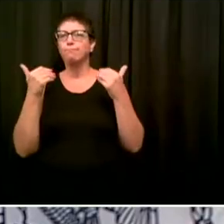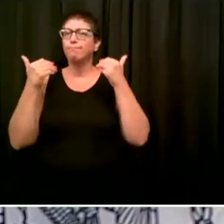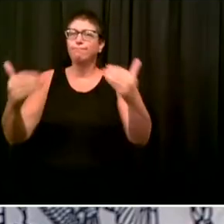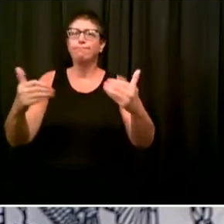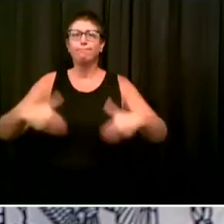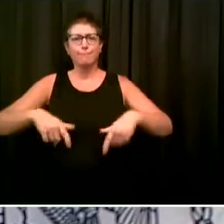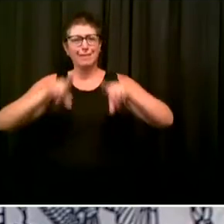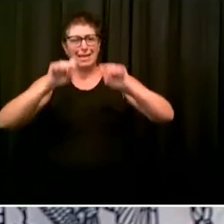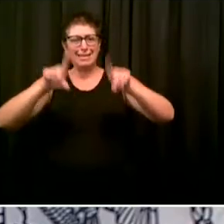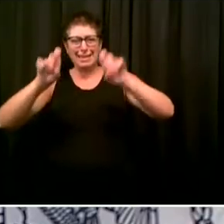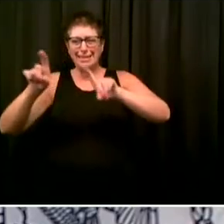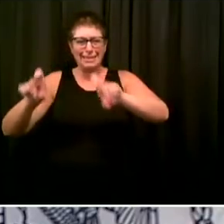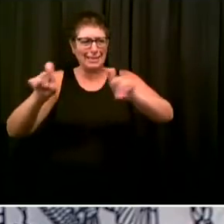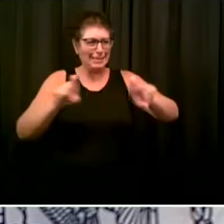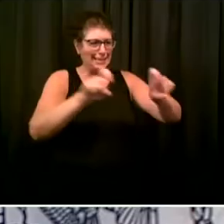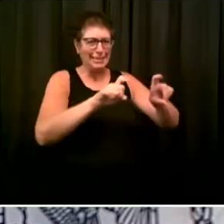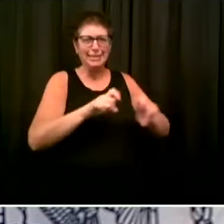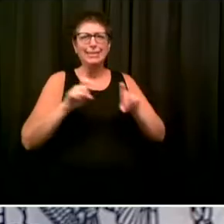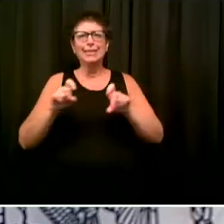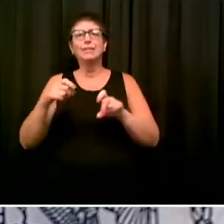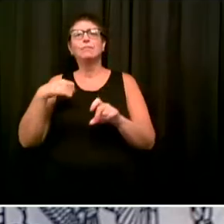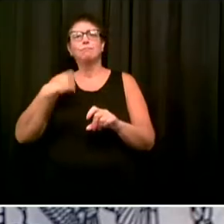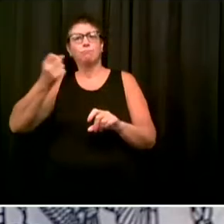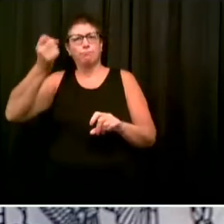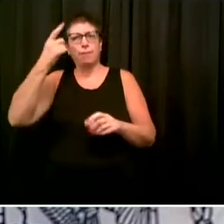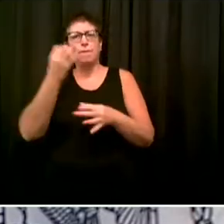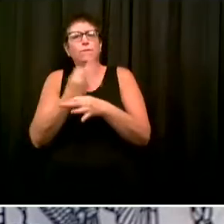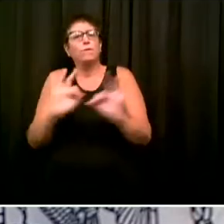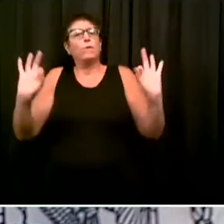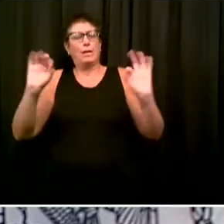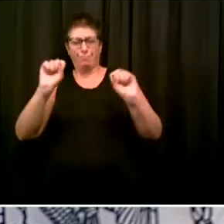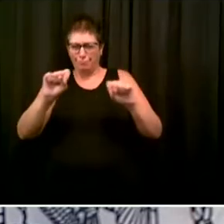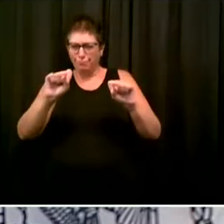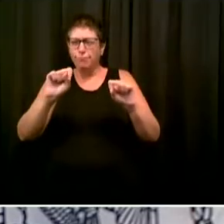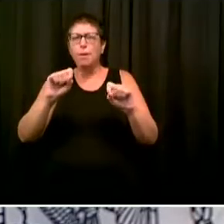I KNOW YOU HAVE ENCOURAGE PEOPLE TO GET TESTED BEFORE GOING TO SCHOOL, I KNOW YOU SAID IT IS